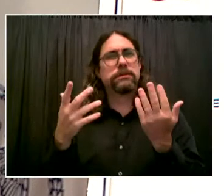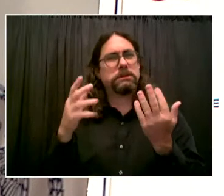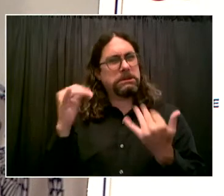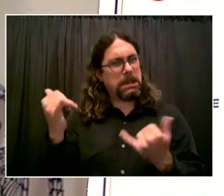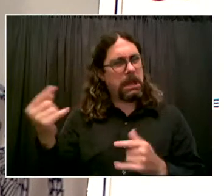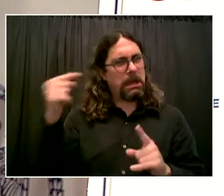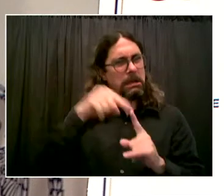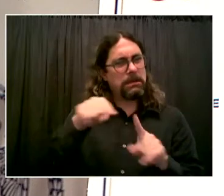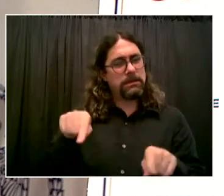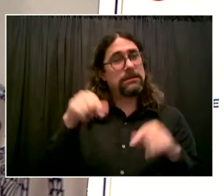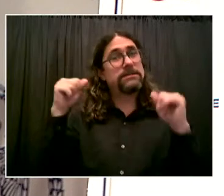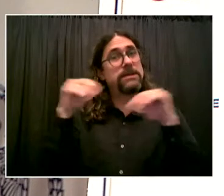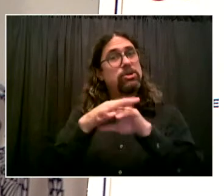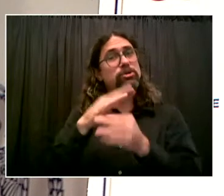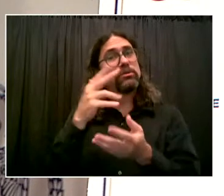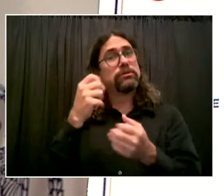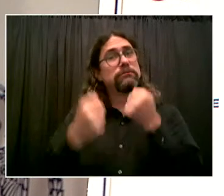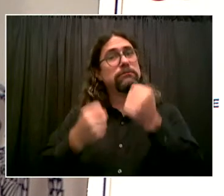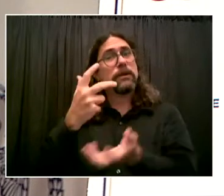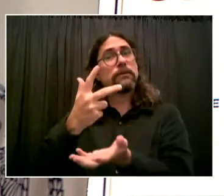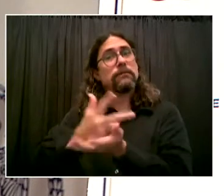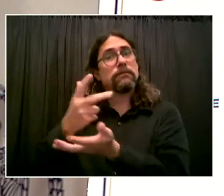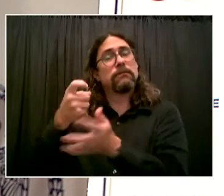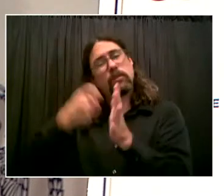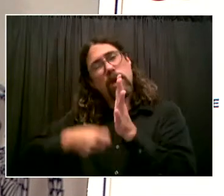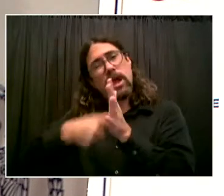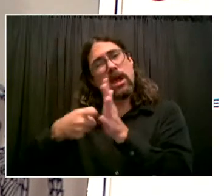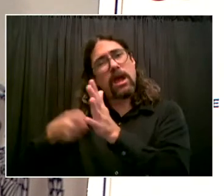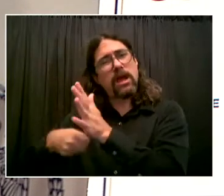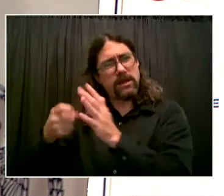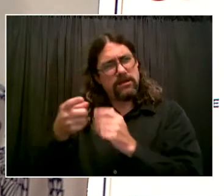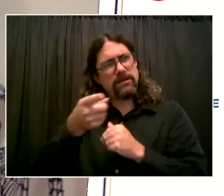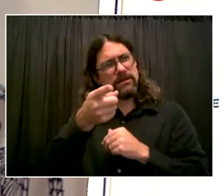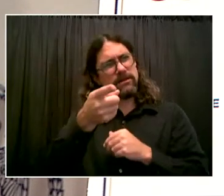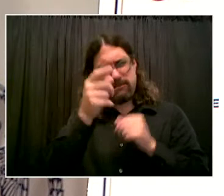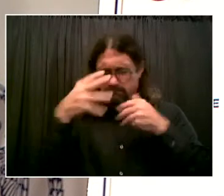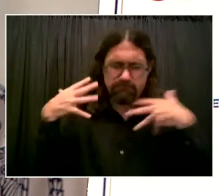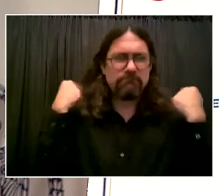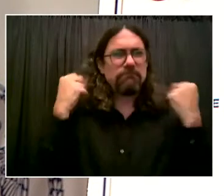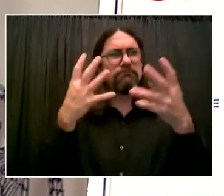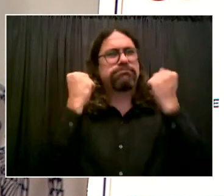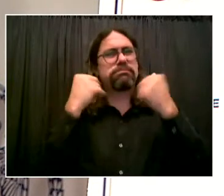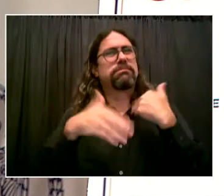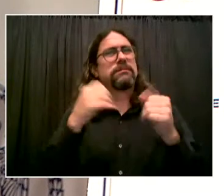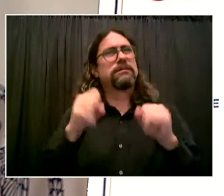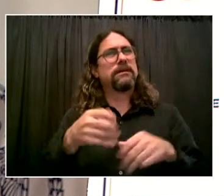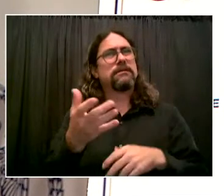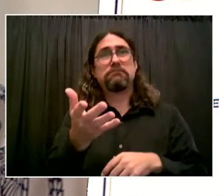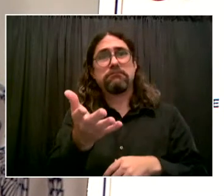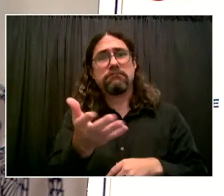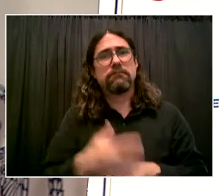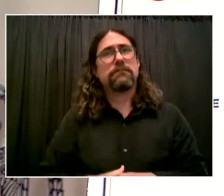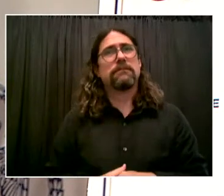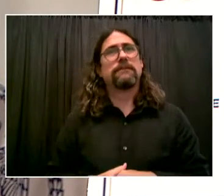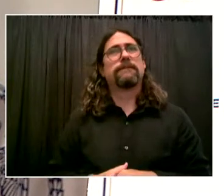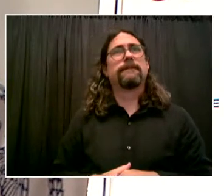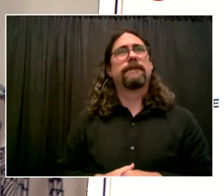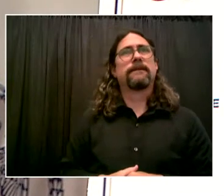WOULD DISAGREE WITH YOU. YOU KNOW THE ANNOUNCEMENTS WE HAVE MADE BUT WE